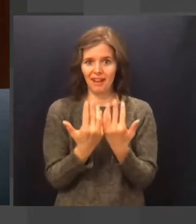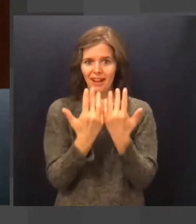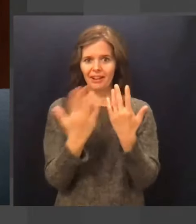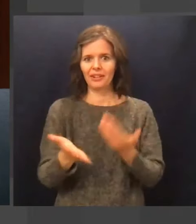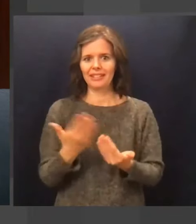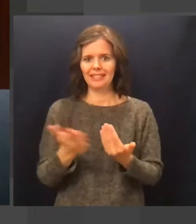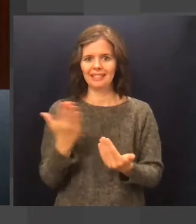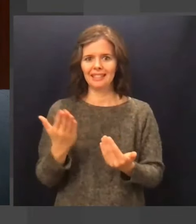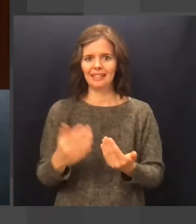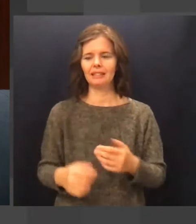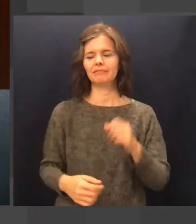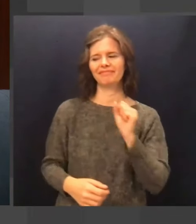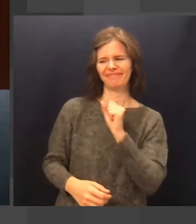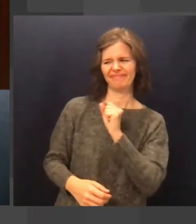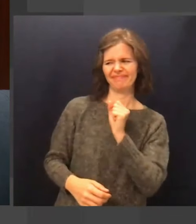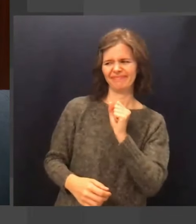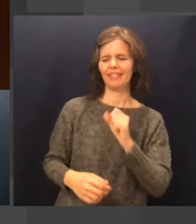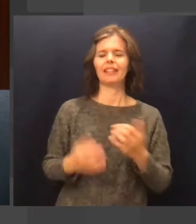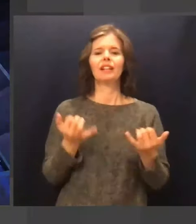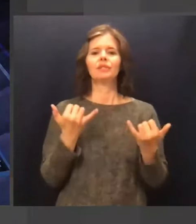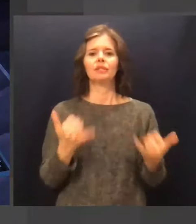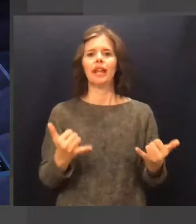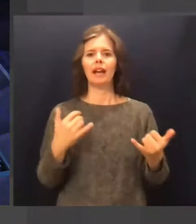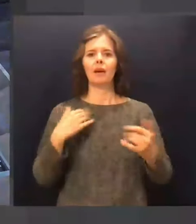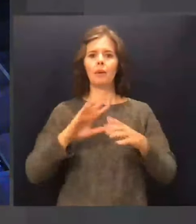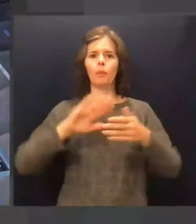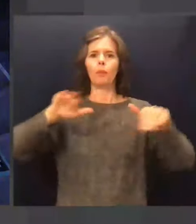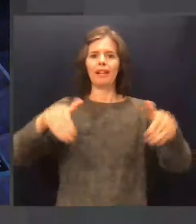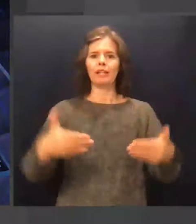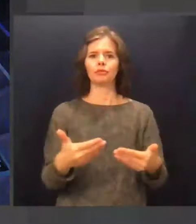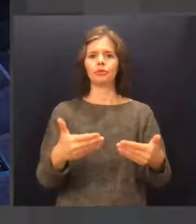SO TO TRY TO HELP THE PLAYERS